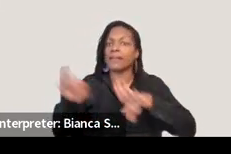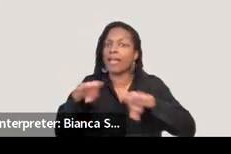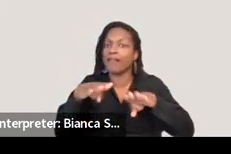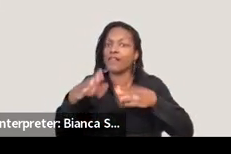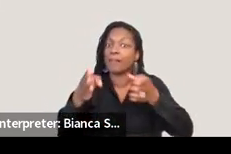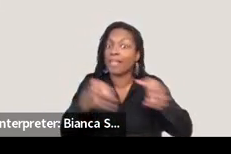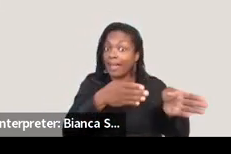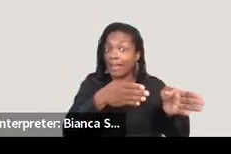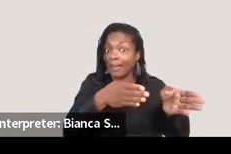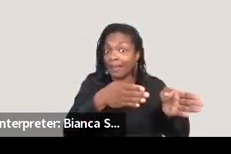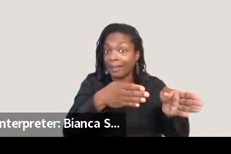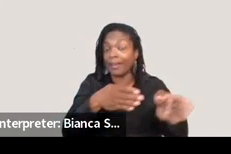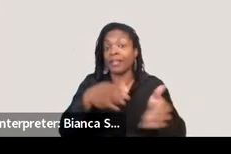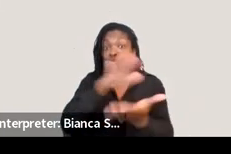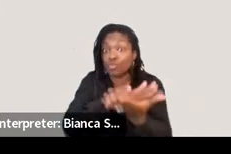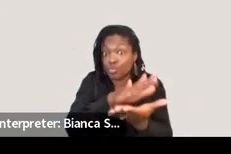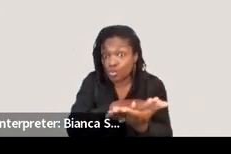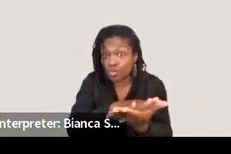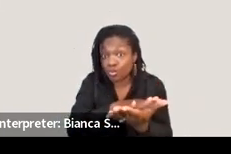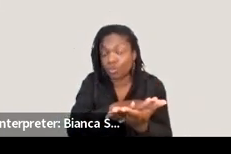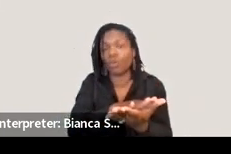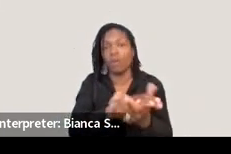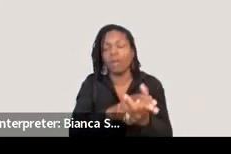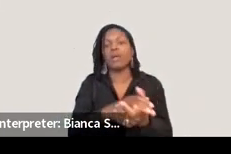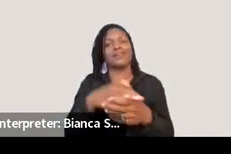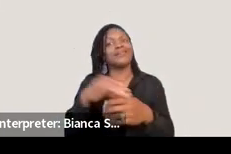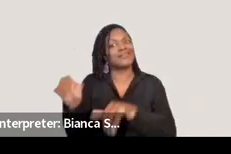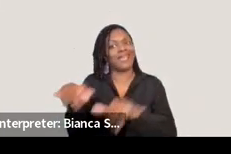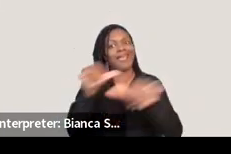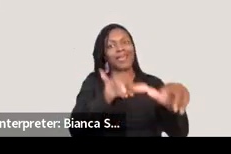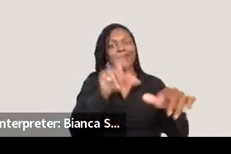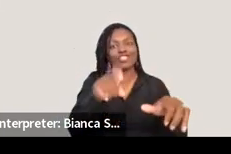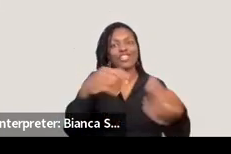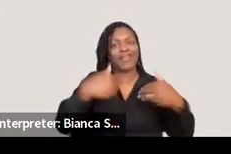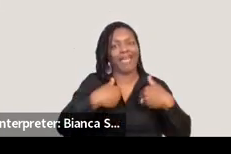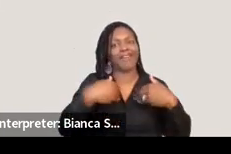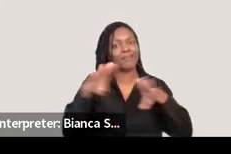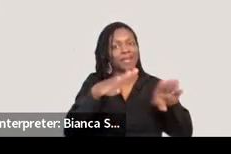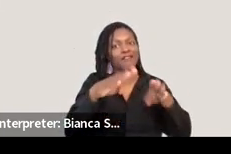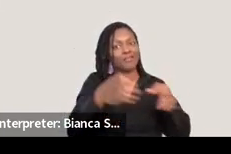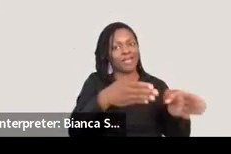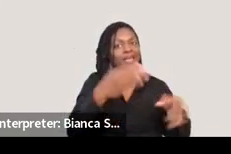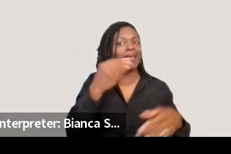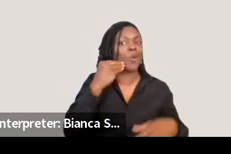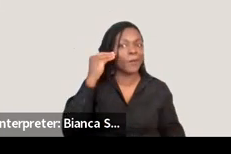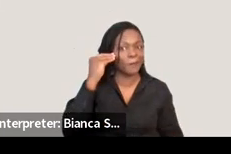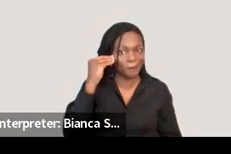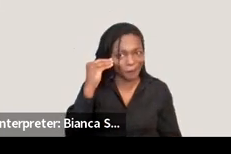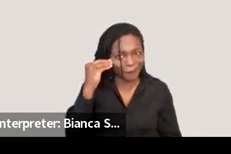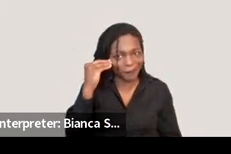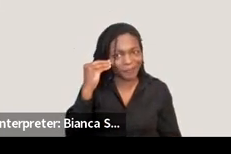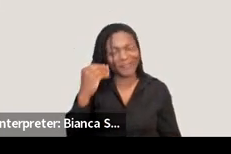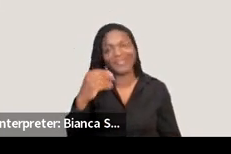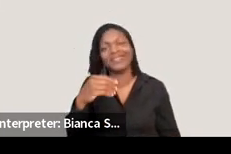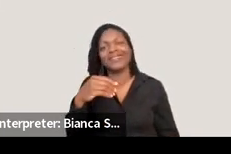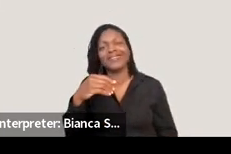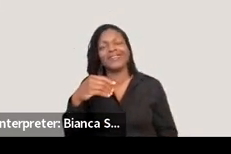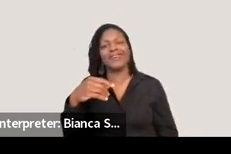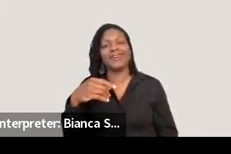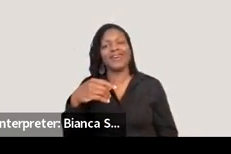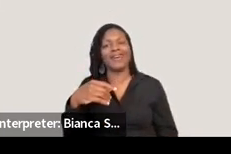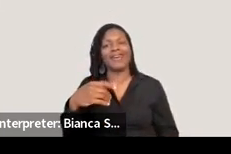I actually grew up on a behavior plan and never knew it until I learned what a behavior plan was. I don't even know how my parents knew about that.